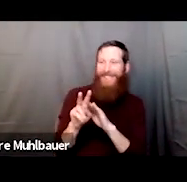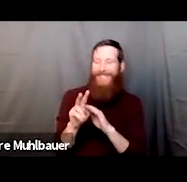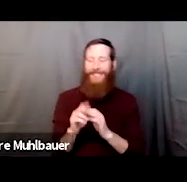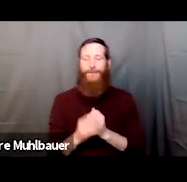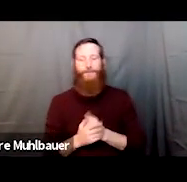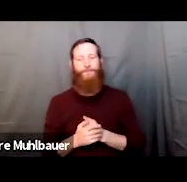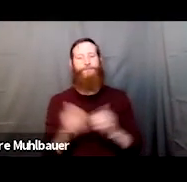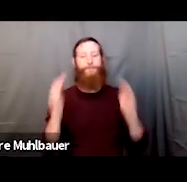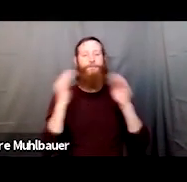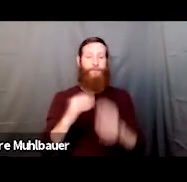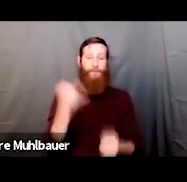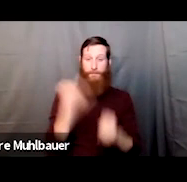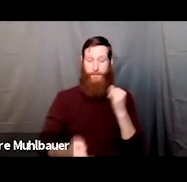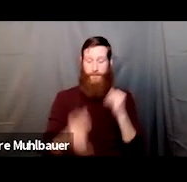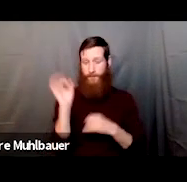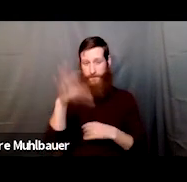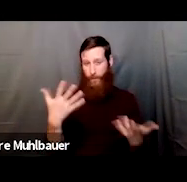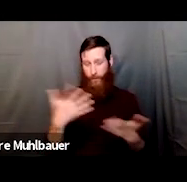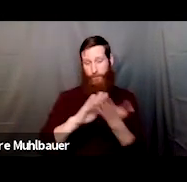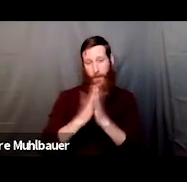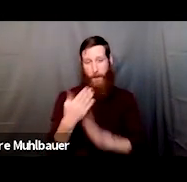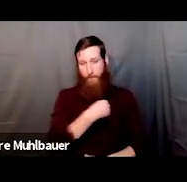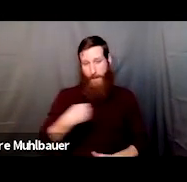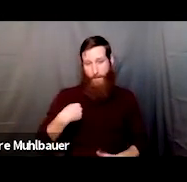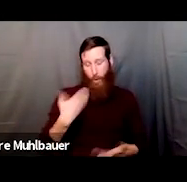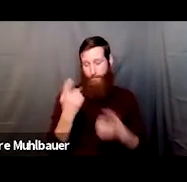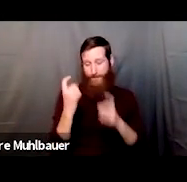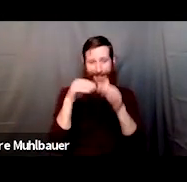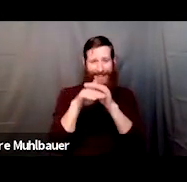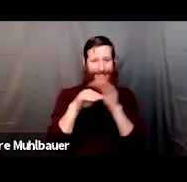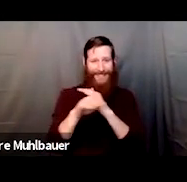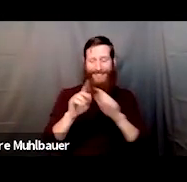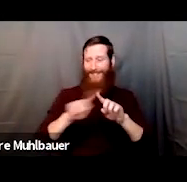One final plug, you can always become a MEMBER, this gives you access to a bunch of different MEMBERS ONLY seminars